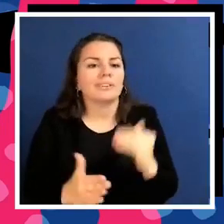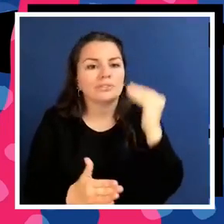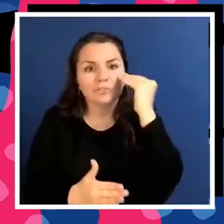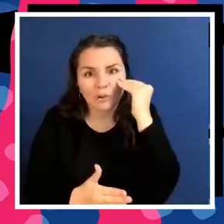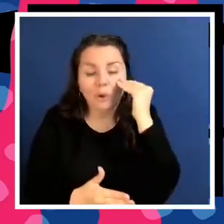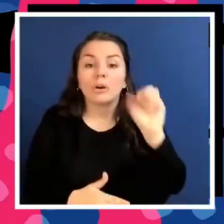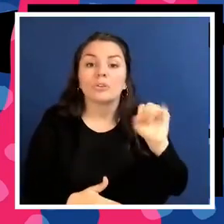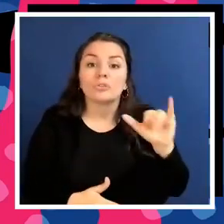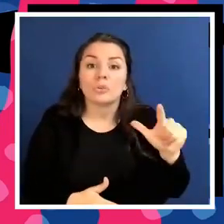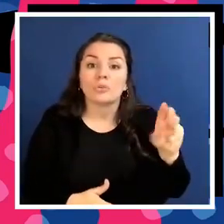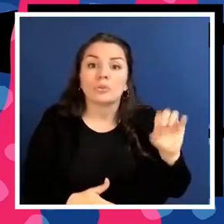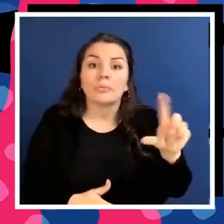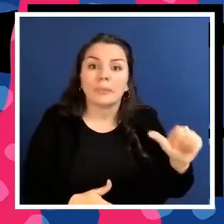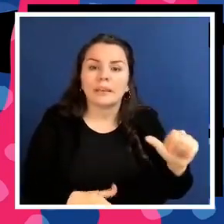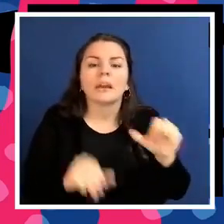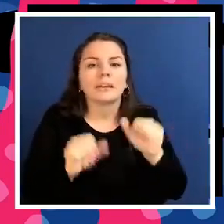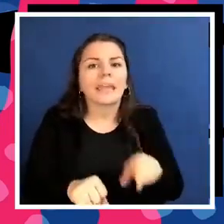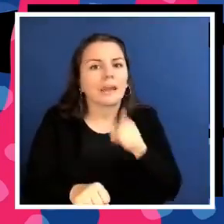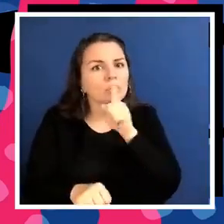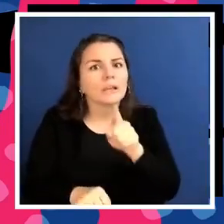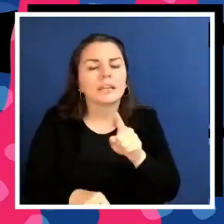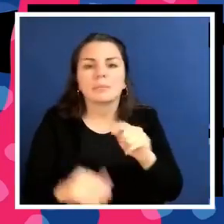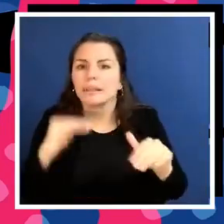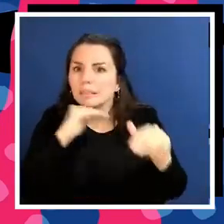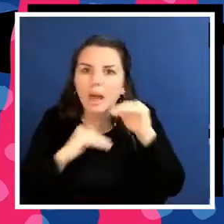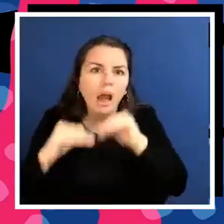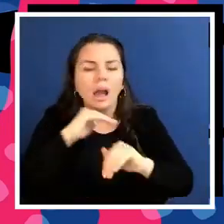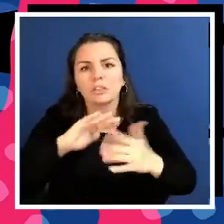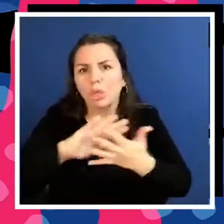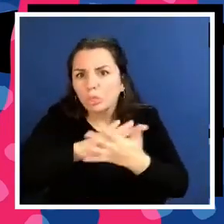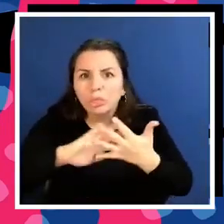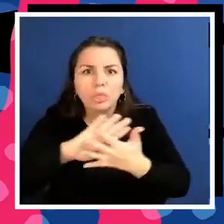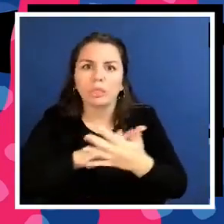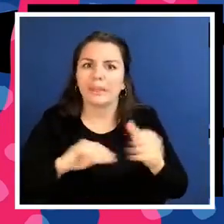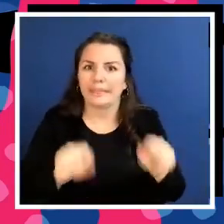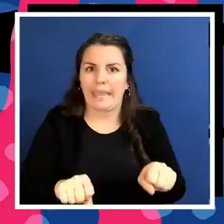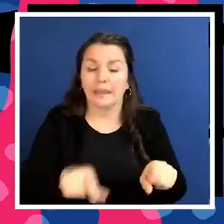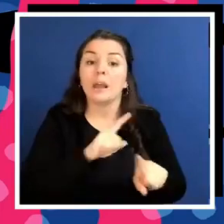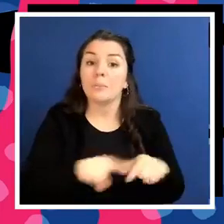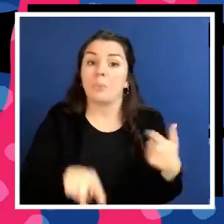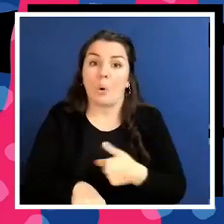REACHES EVERY ELIGIBLE FAMILY.